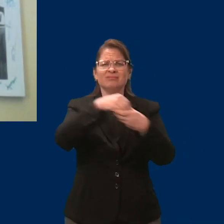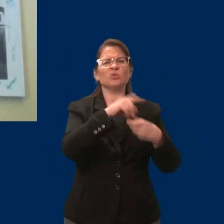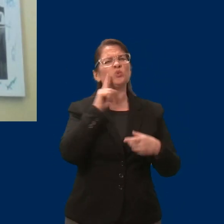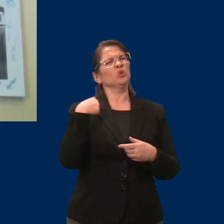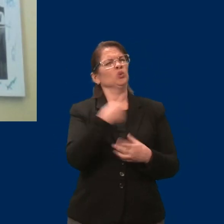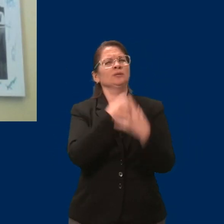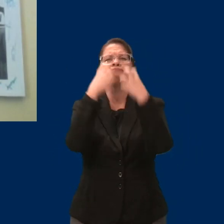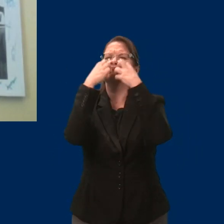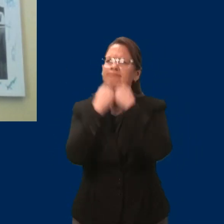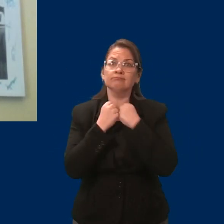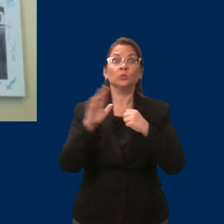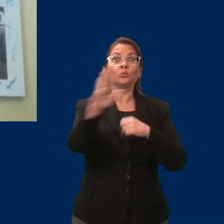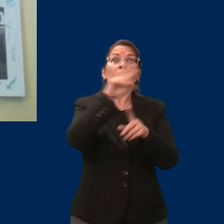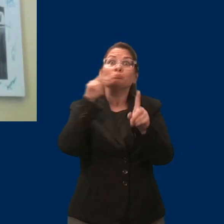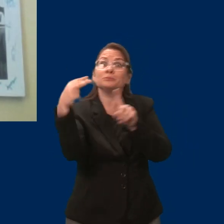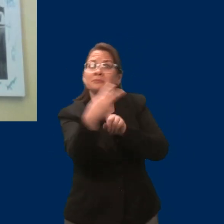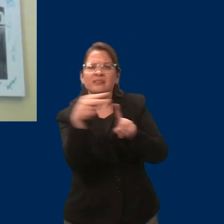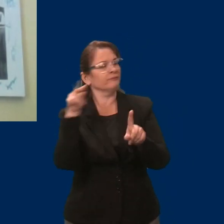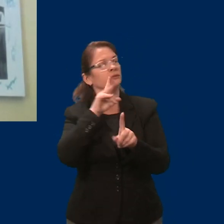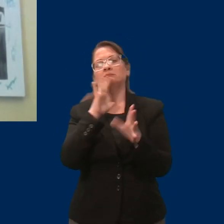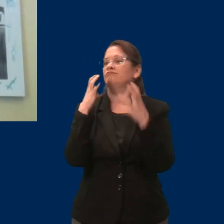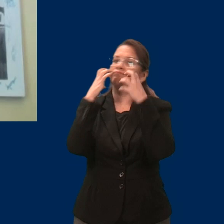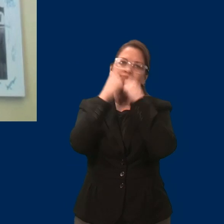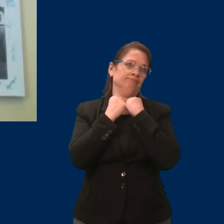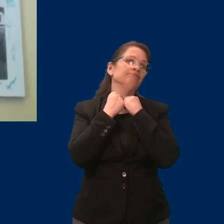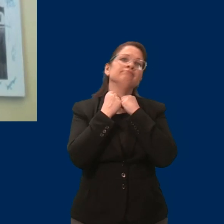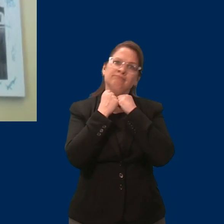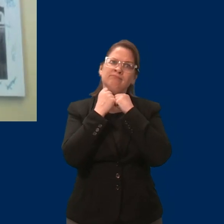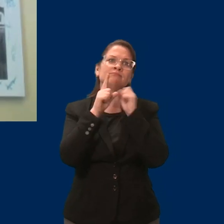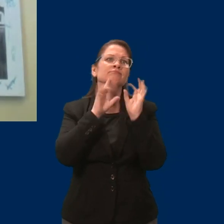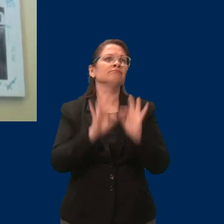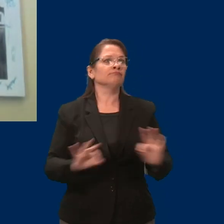and I love that Trevor has an image of the capitol